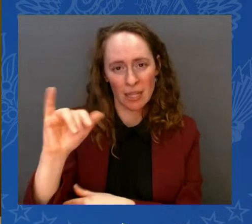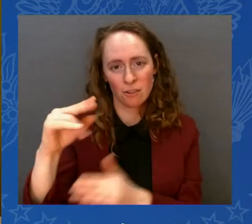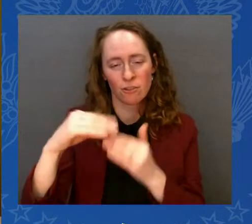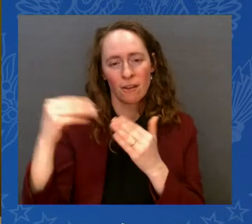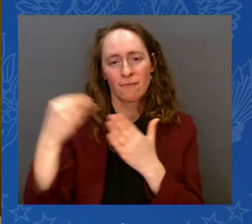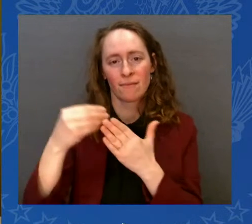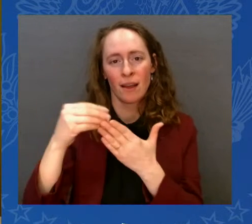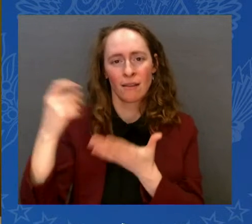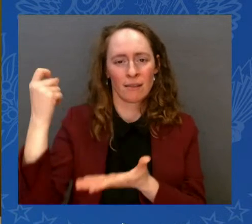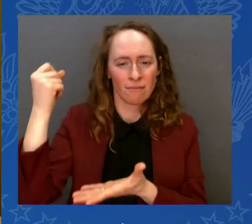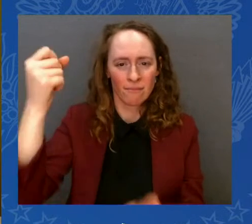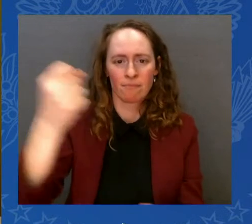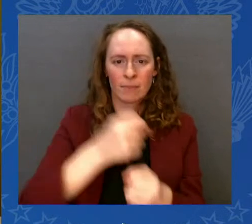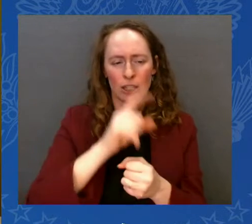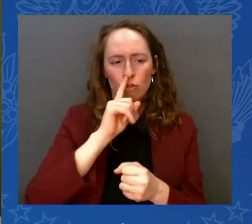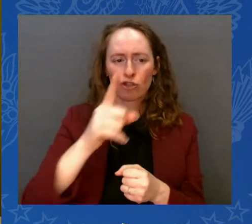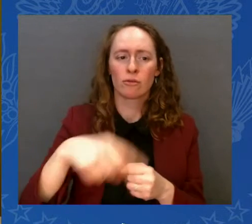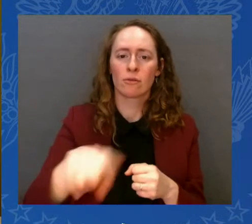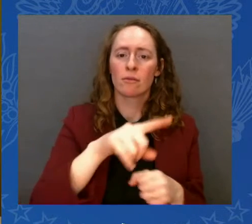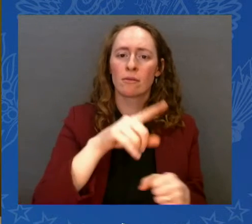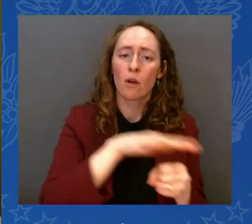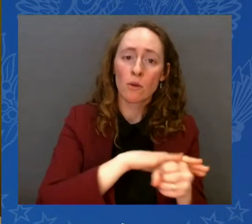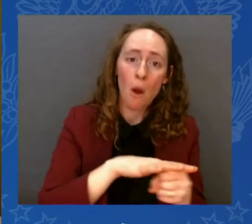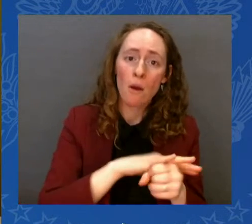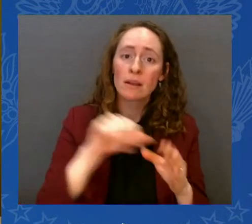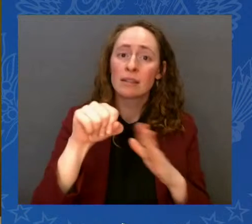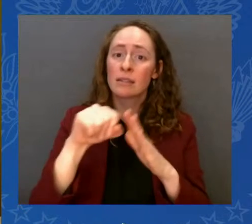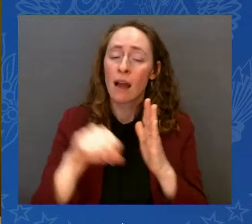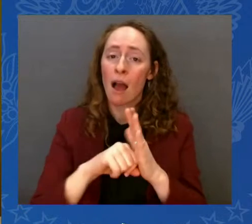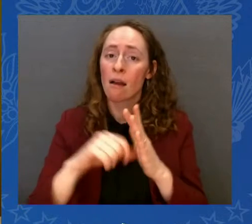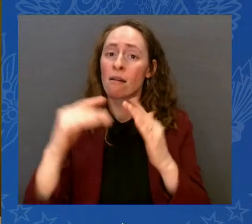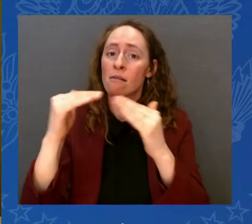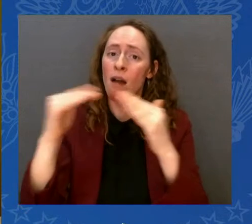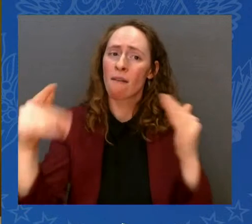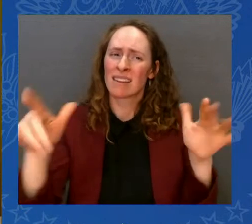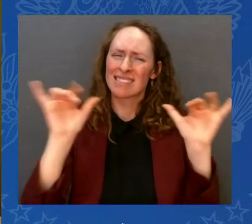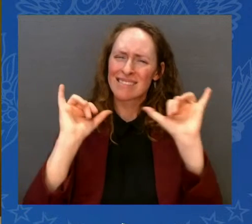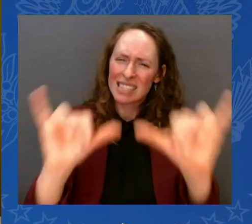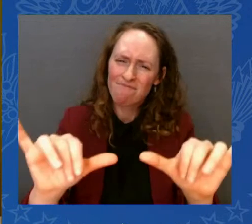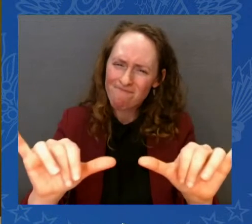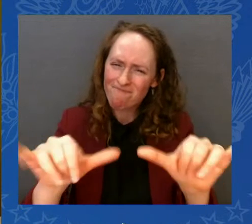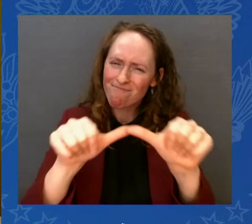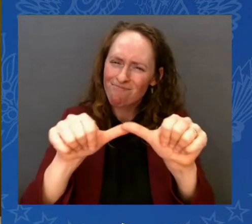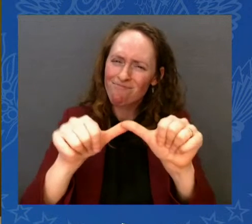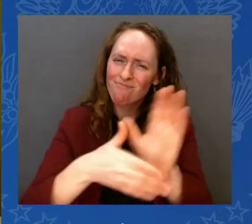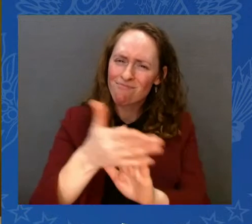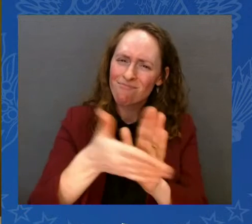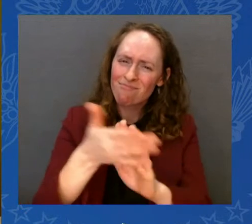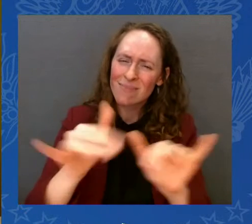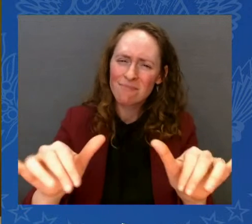You put a lot of cops back to work. You put a lot of teachers. Go down the list. I won't bore you with the detail because you've forgotten